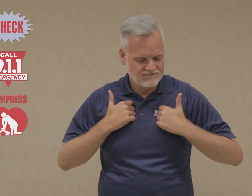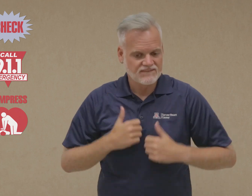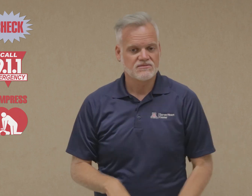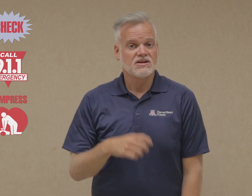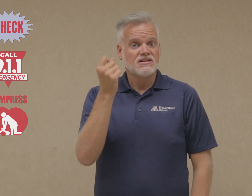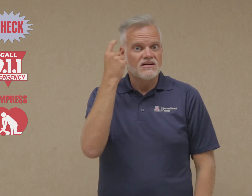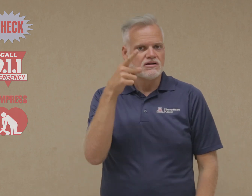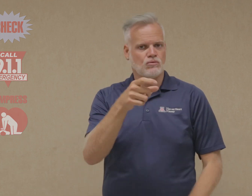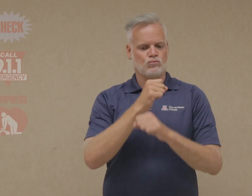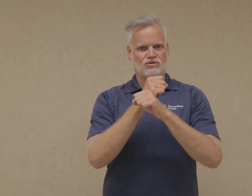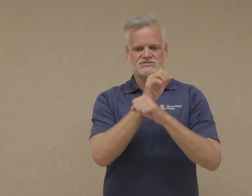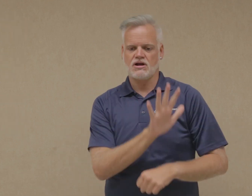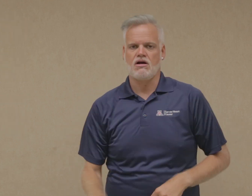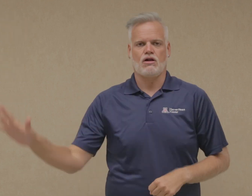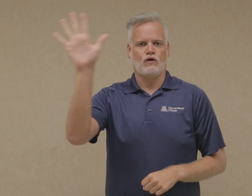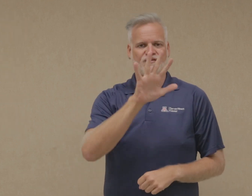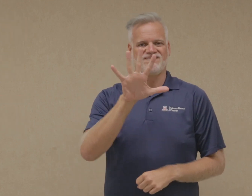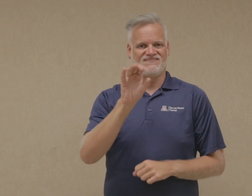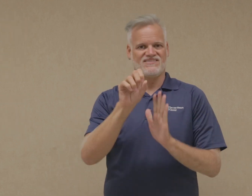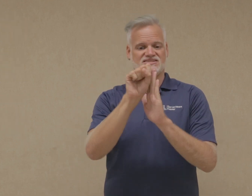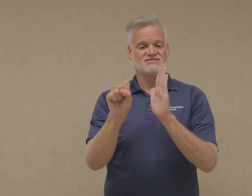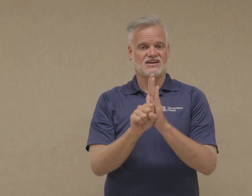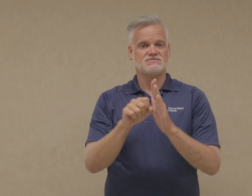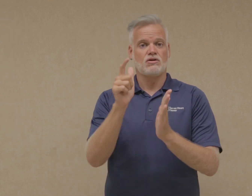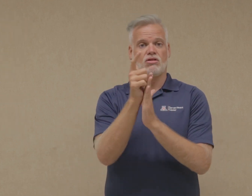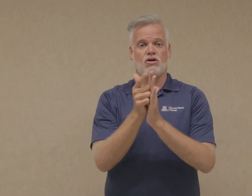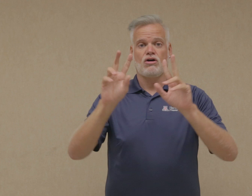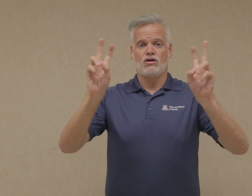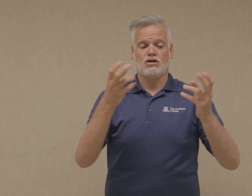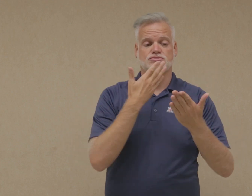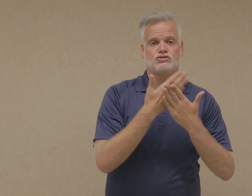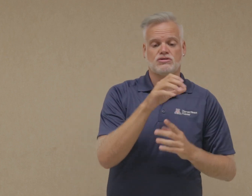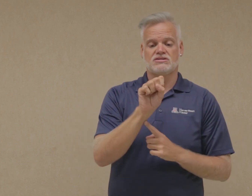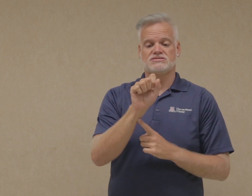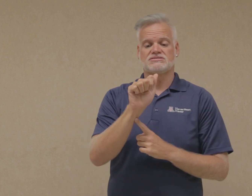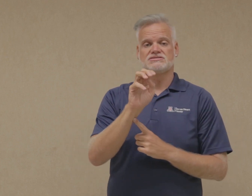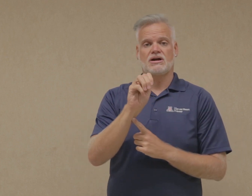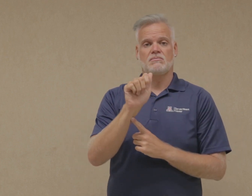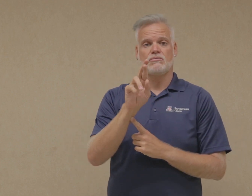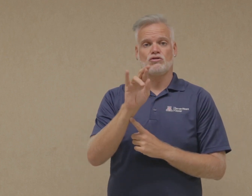You are protected by the Good Samaritan Law in all 50 states. This means that you are not liable for the consequences that